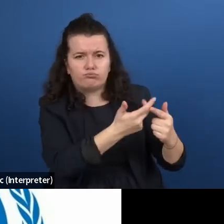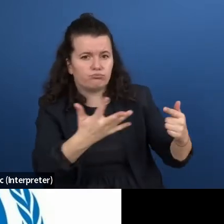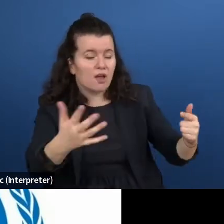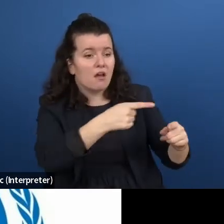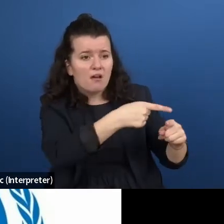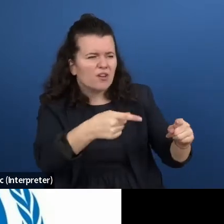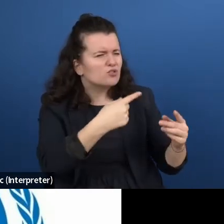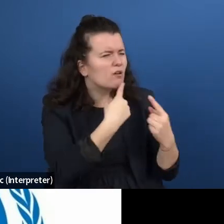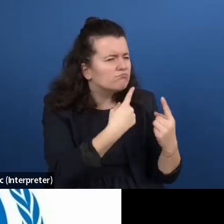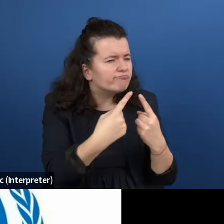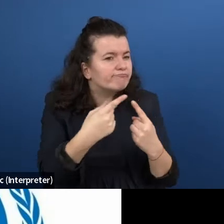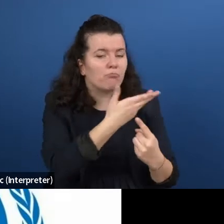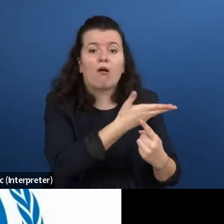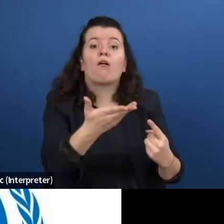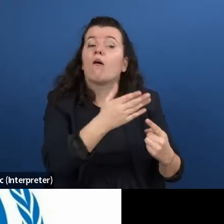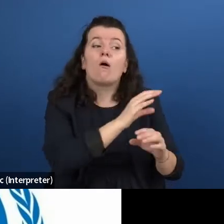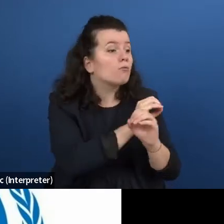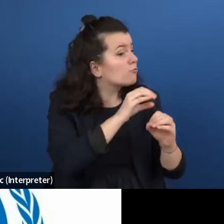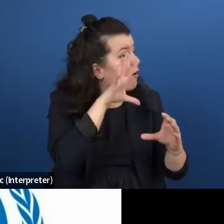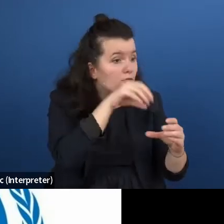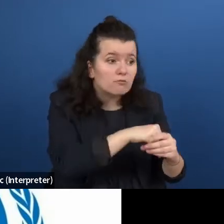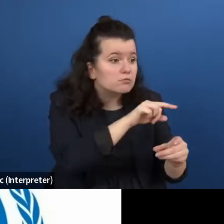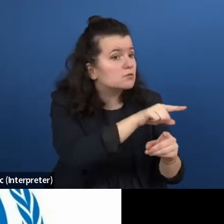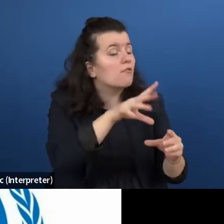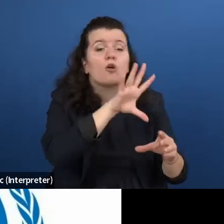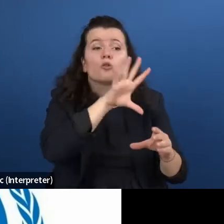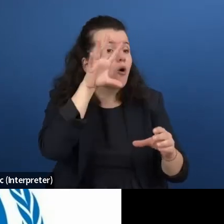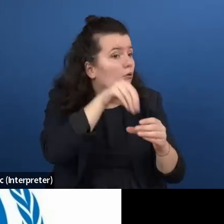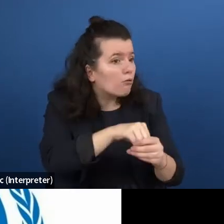including basic accommodation and facilities.